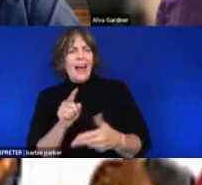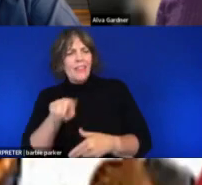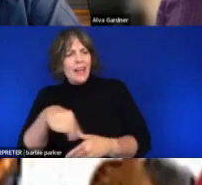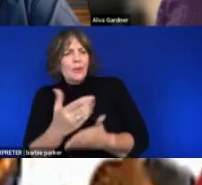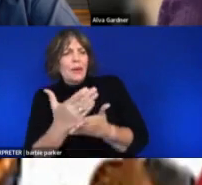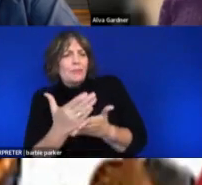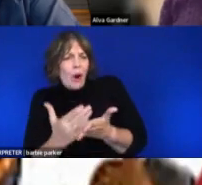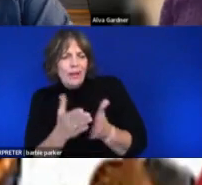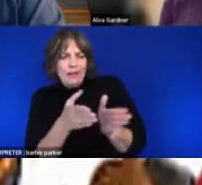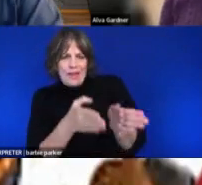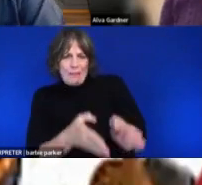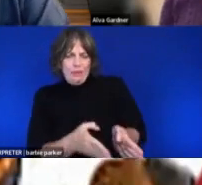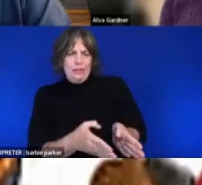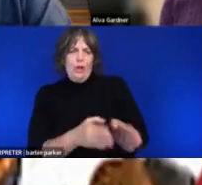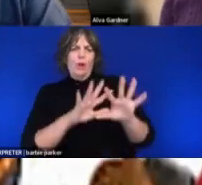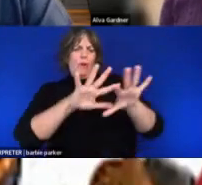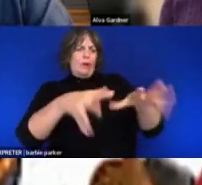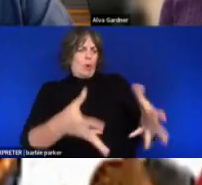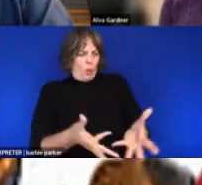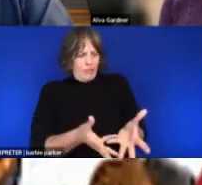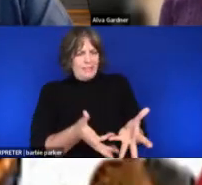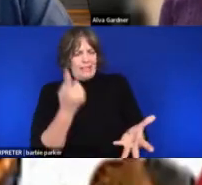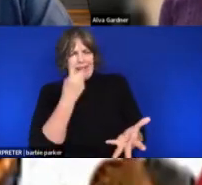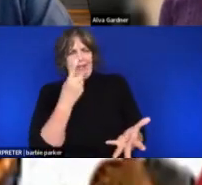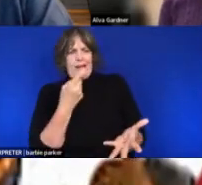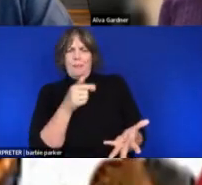view things holistically, and who is the person. So what can we do to start making those